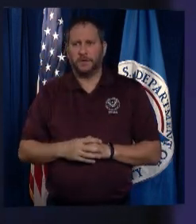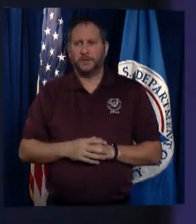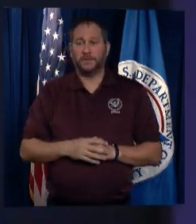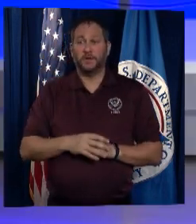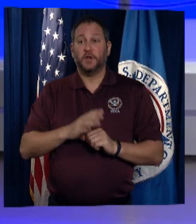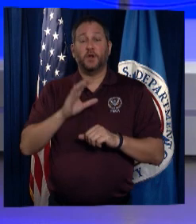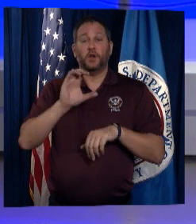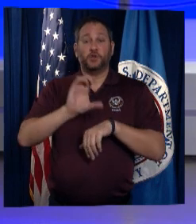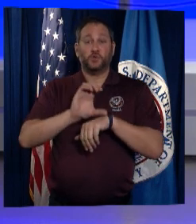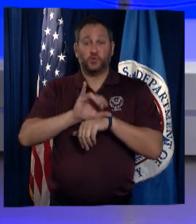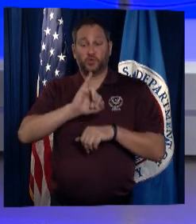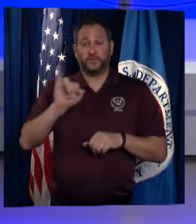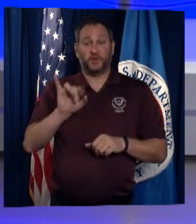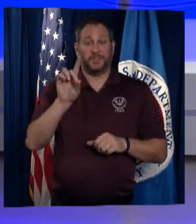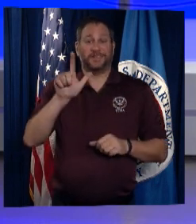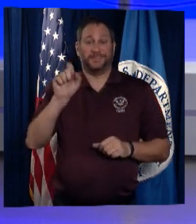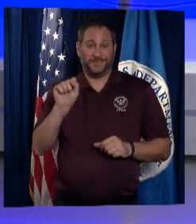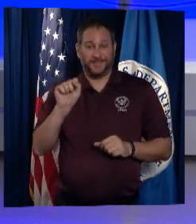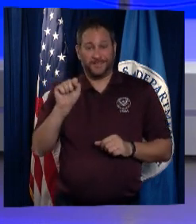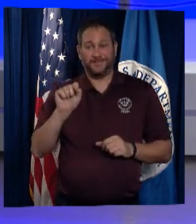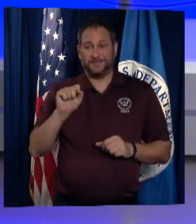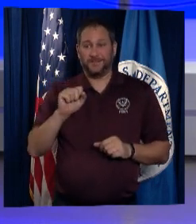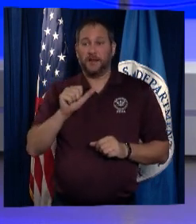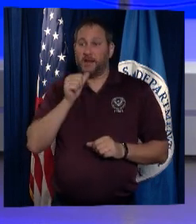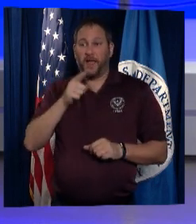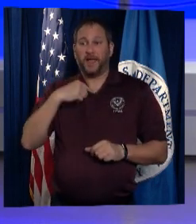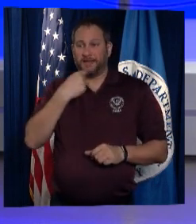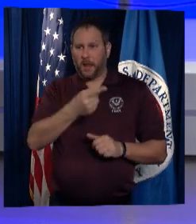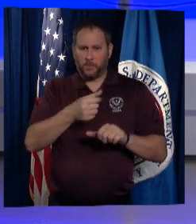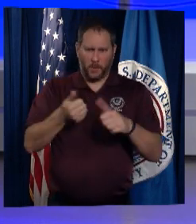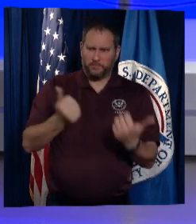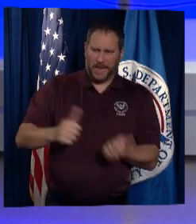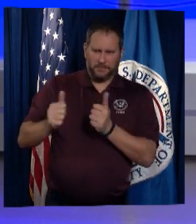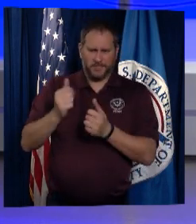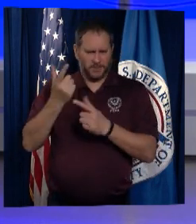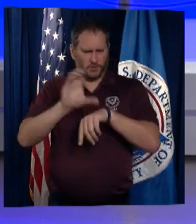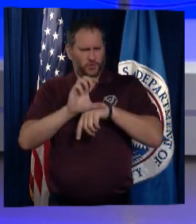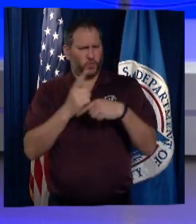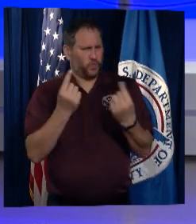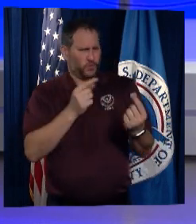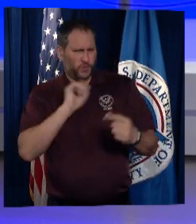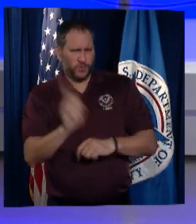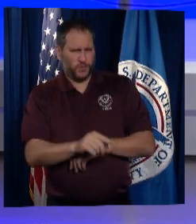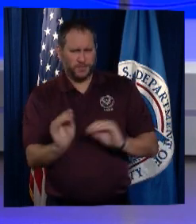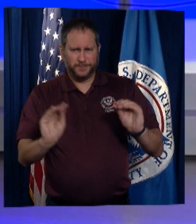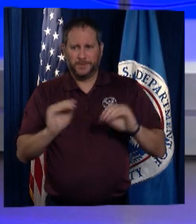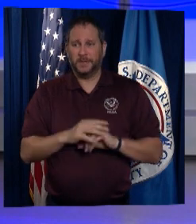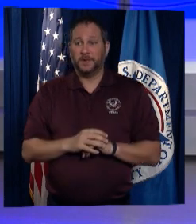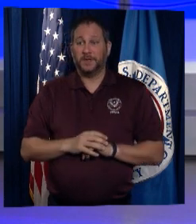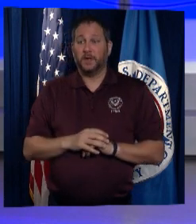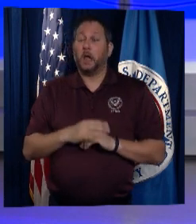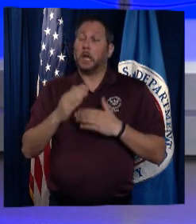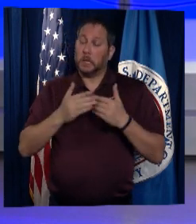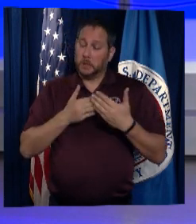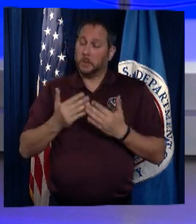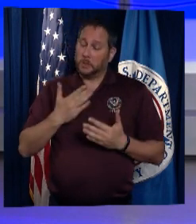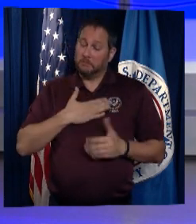I know don't let other Baptists tell them what to do either. Even an emergency manager has no jurisdiction over how a Methodist